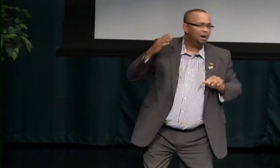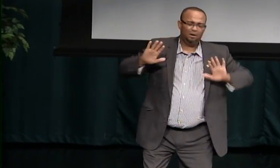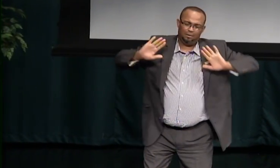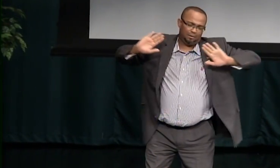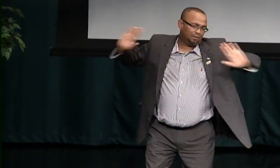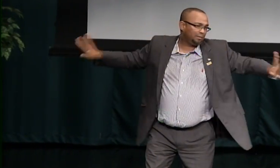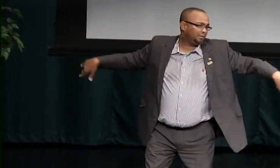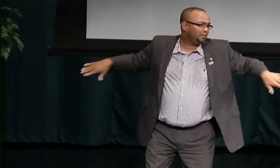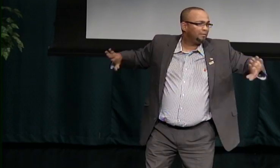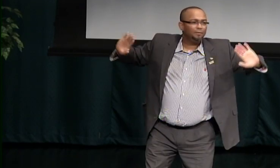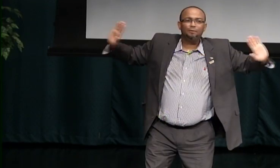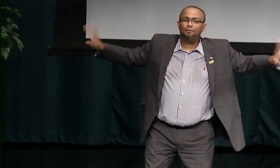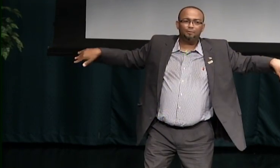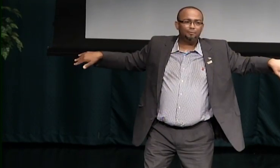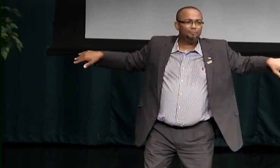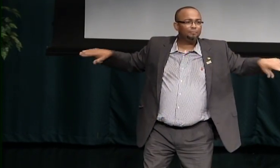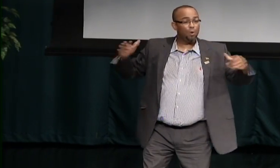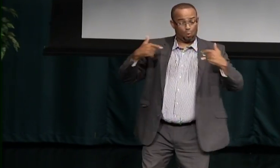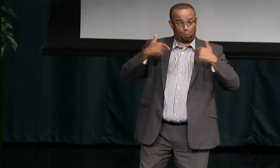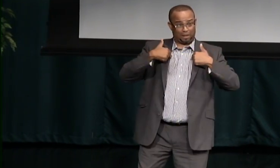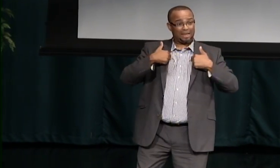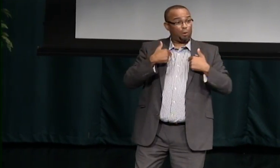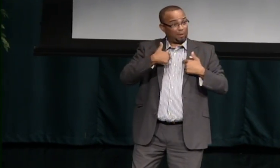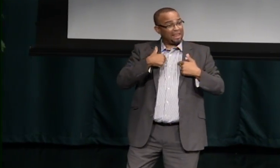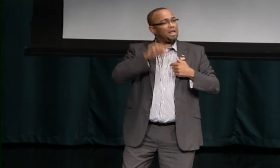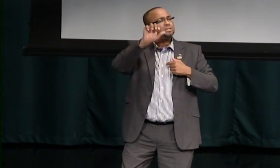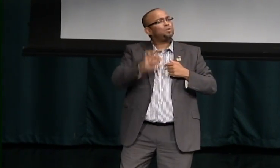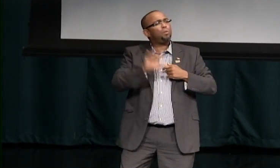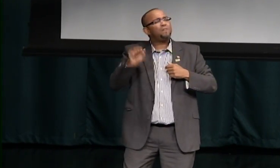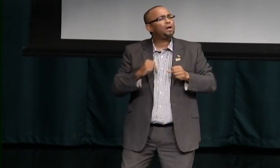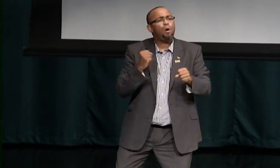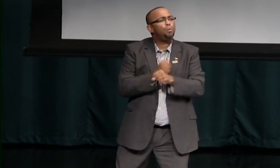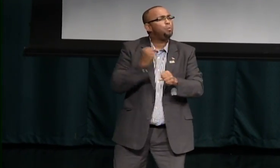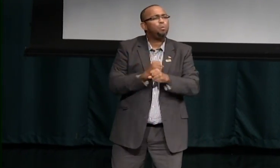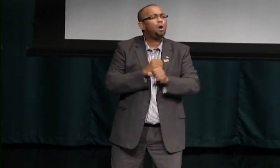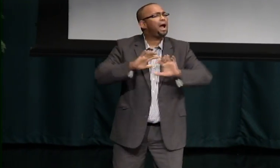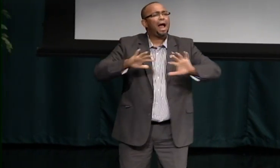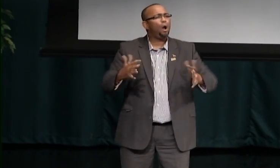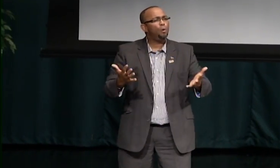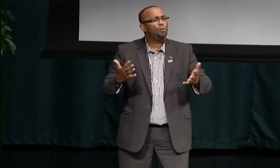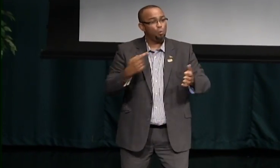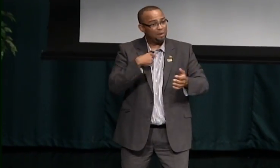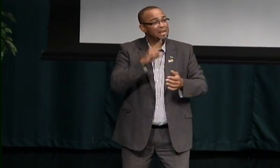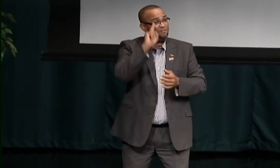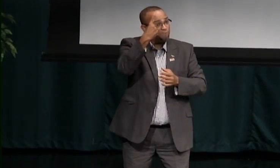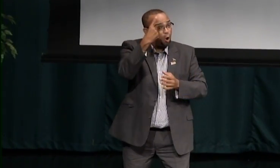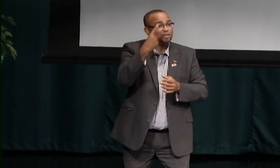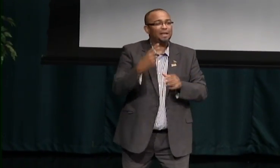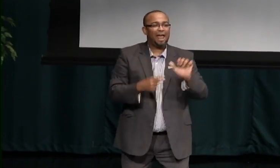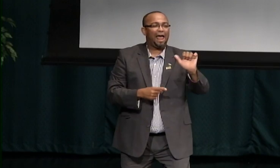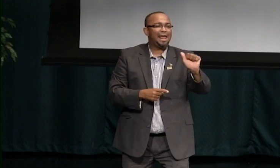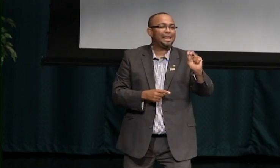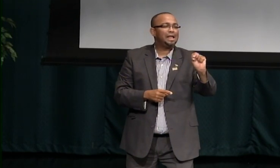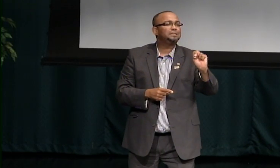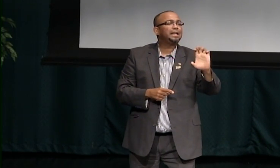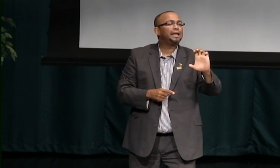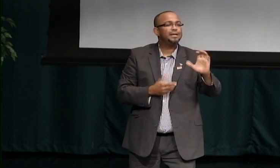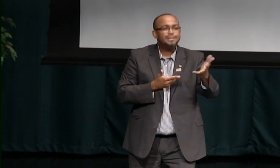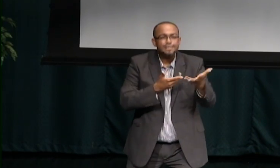You think about all the things that you need to think about. It's beside the point. In South Africa, the way we work is the first thing